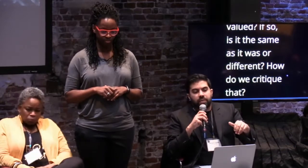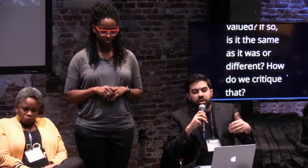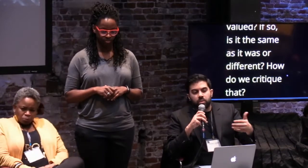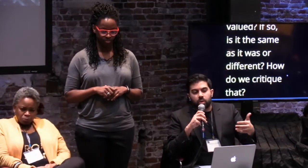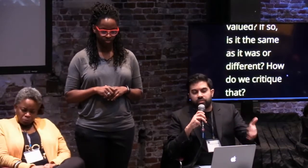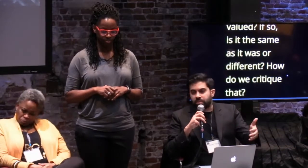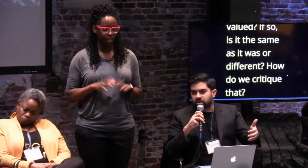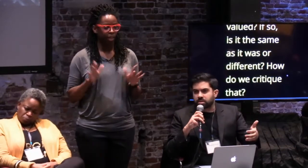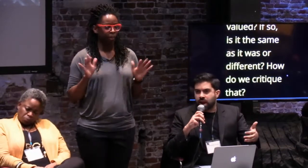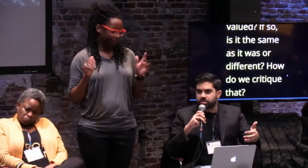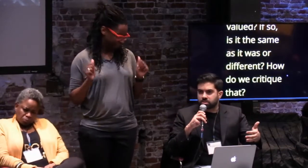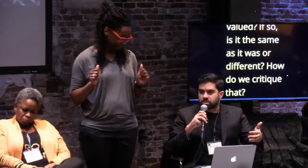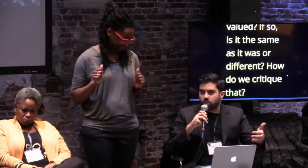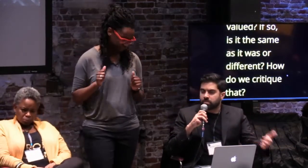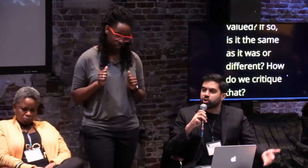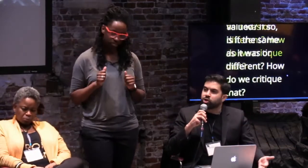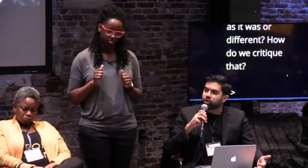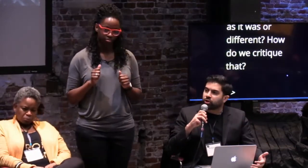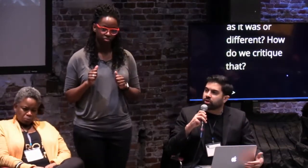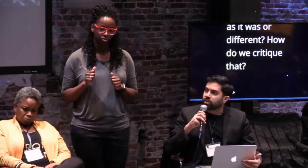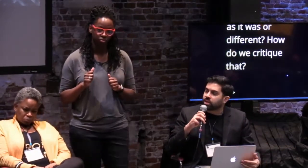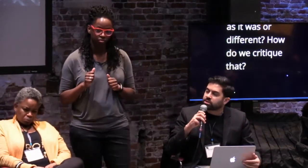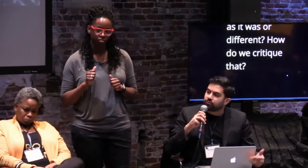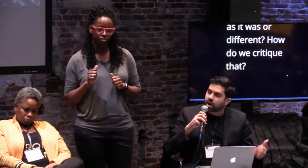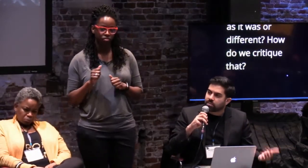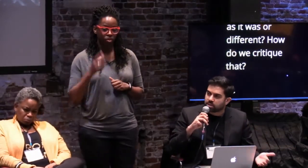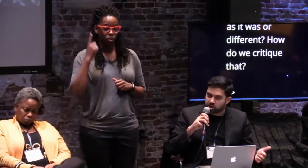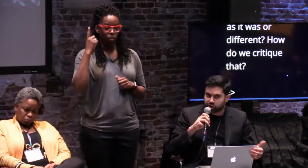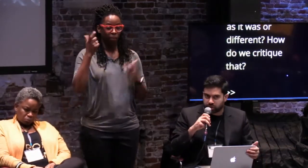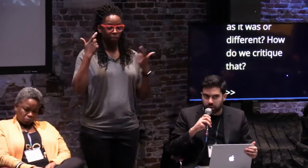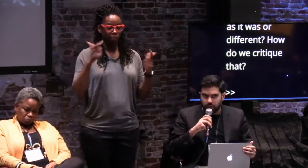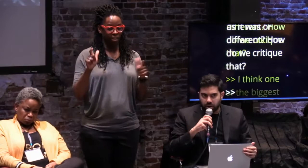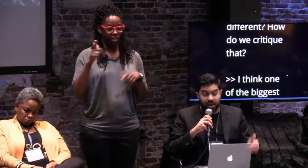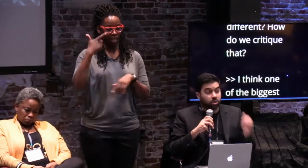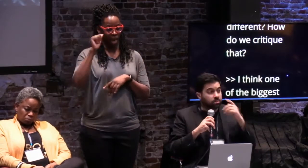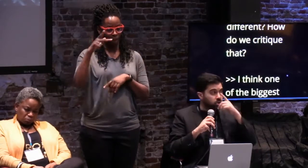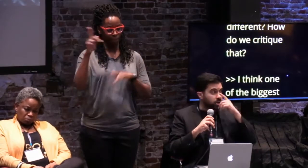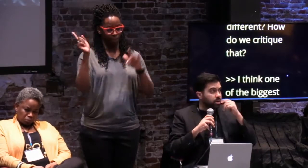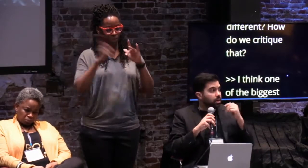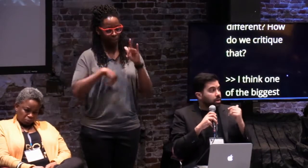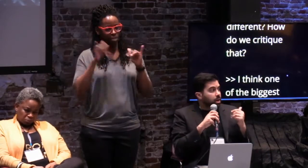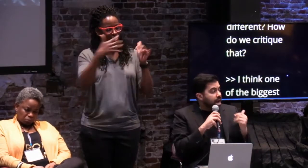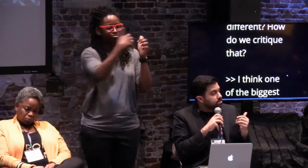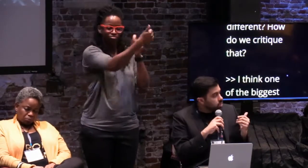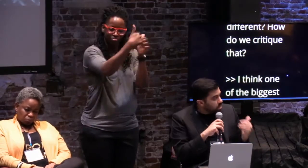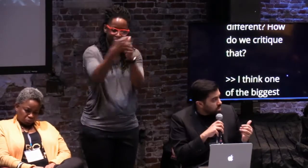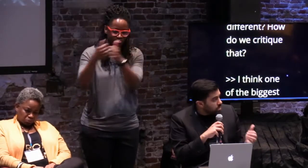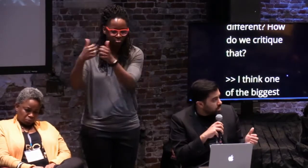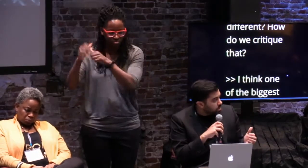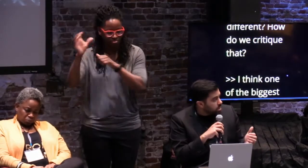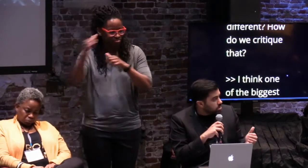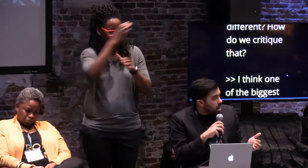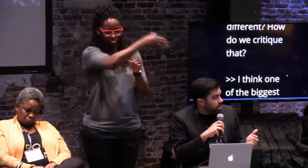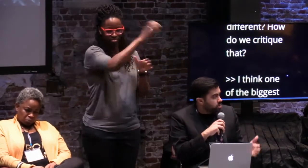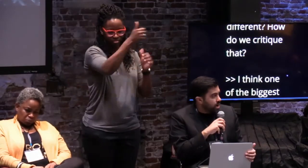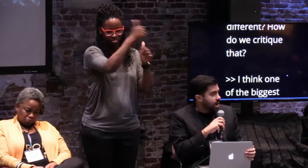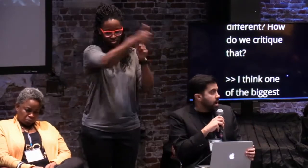I think one of the biggest gaps is what I mentioned earlier, and that's the fragmentation of our community. I'm looking around this audience right now,